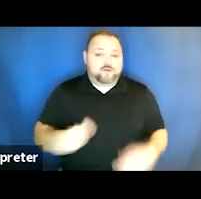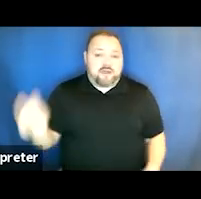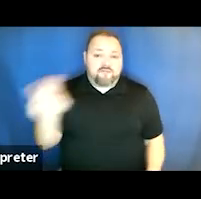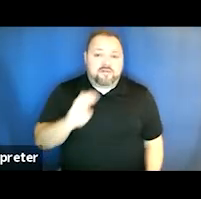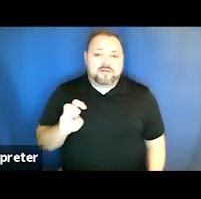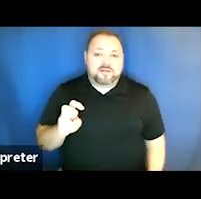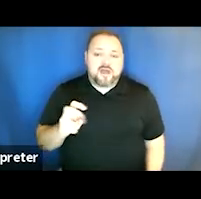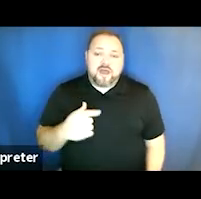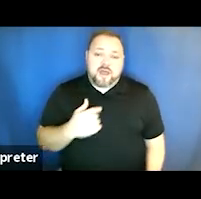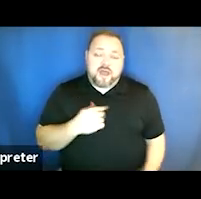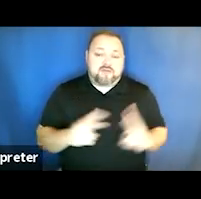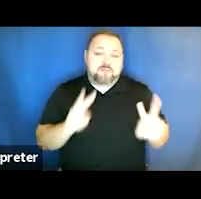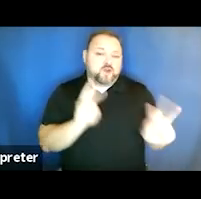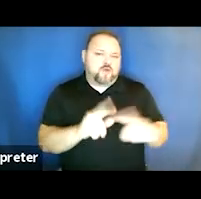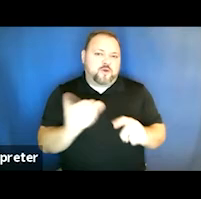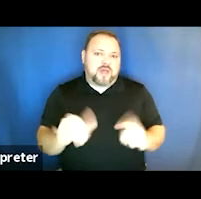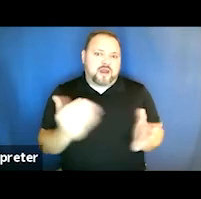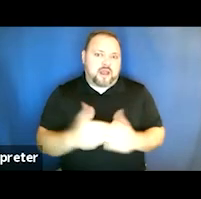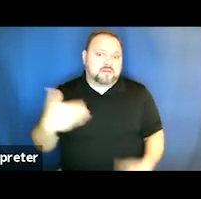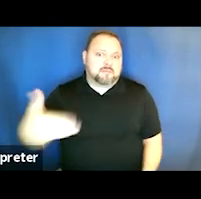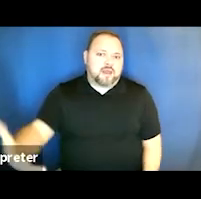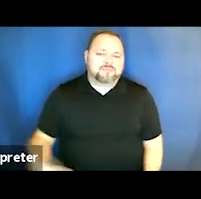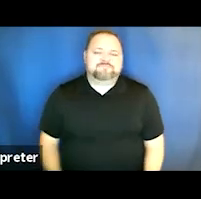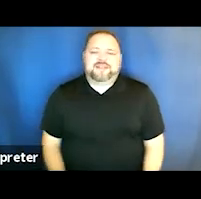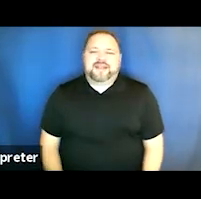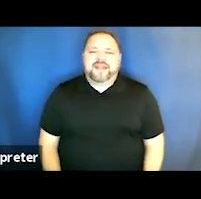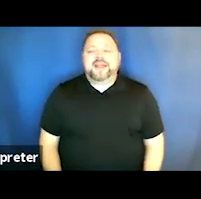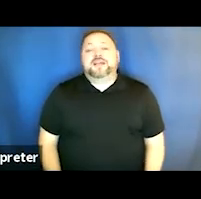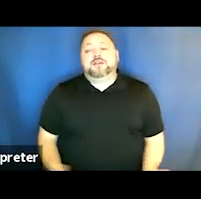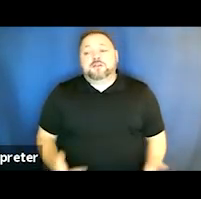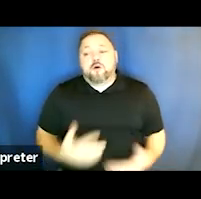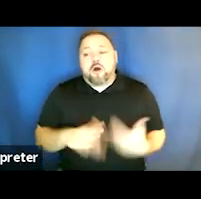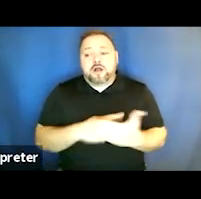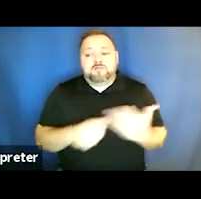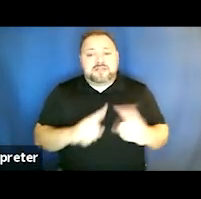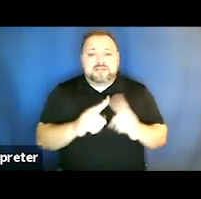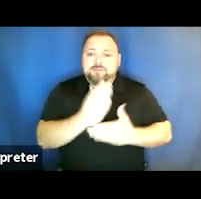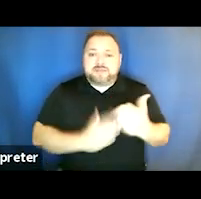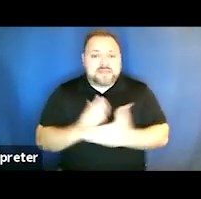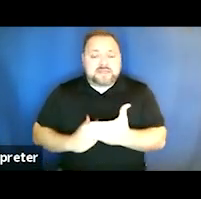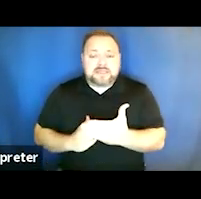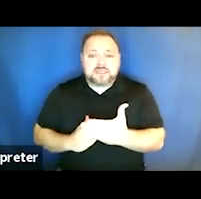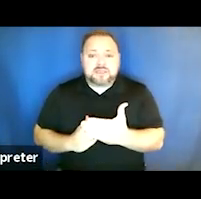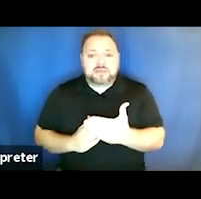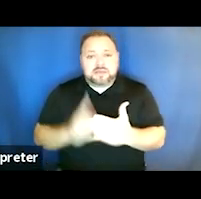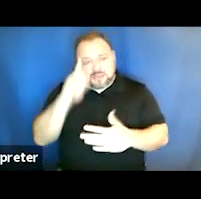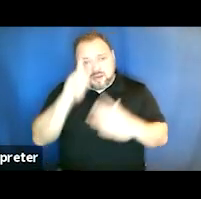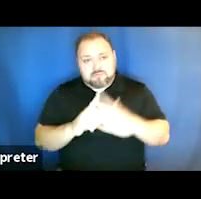I very much look forward to doing that again one day. All of these different pieces come into my intersectionality,